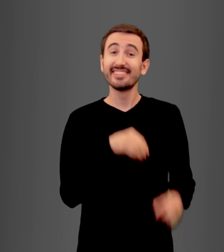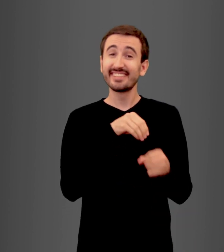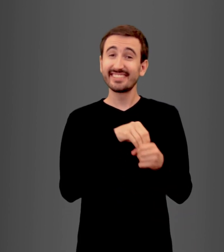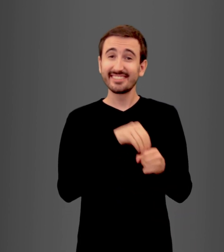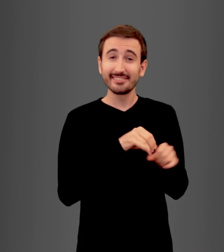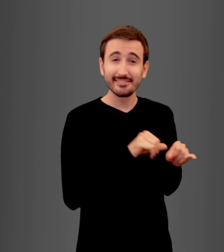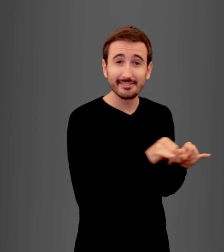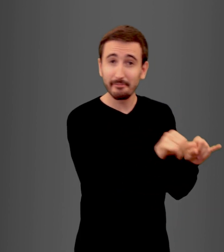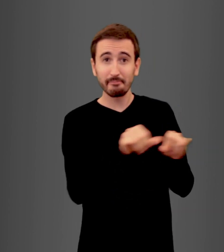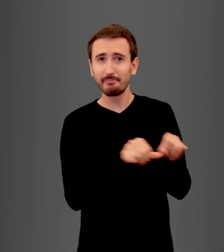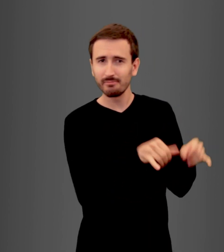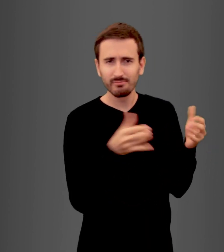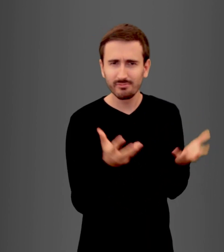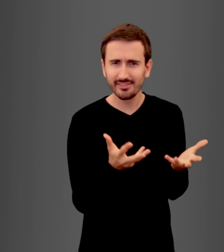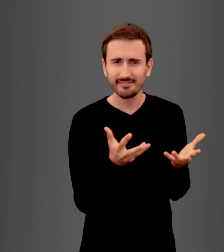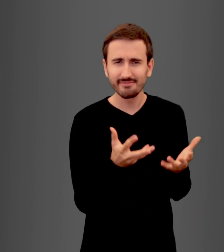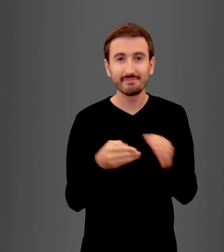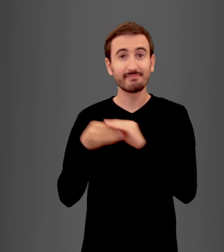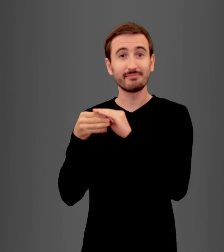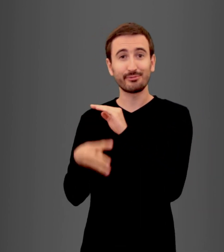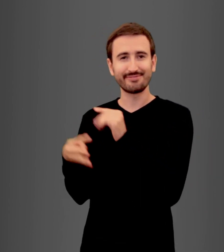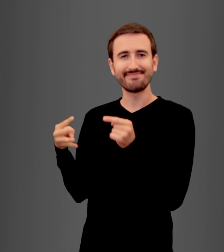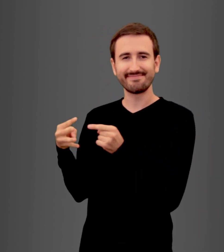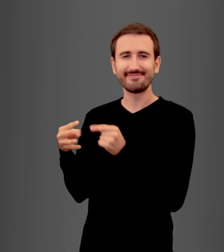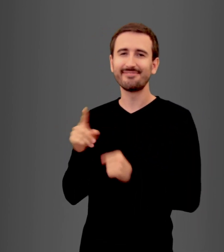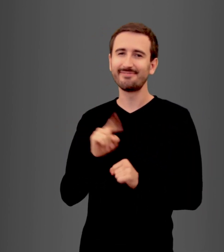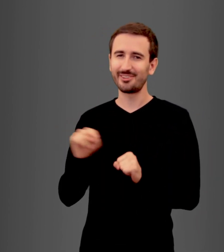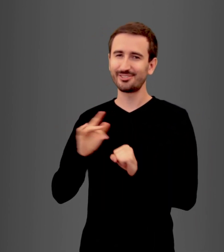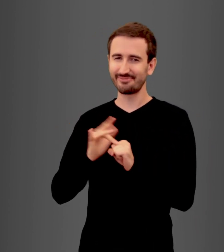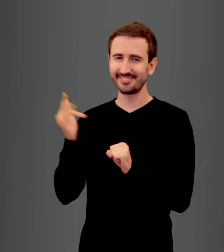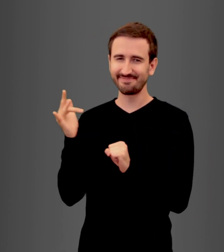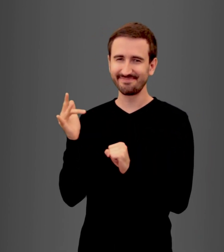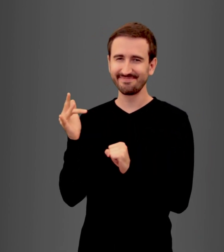Their common “ingredient” is the property of photoluminescence,